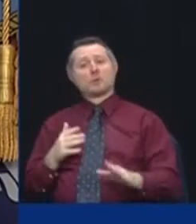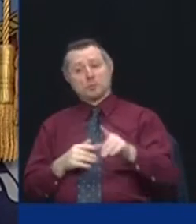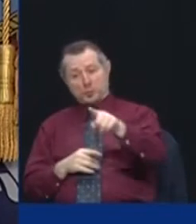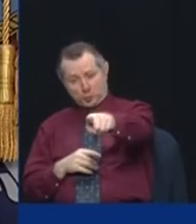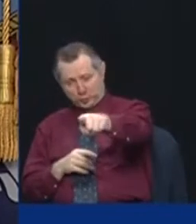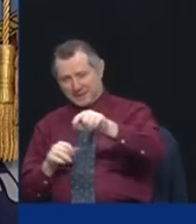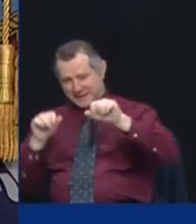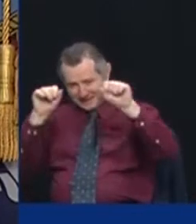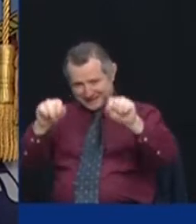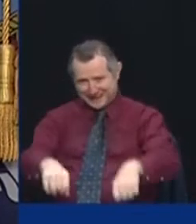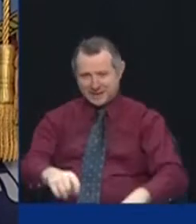WHY NOT GO TO 50% OR 100% CAPACITY?